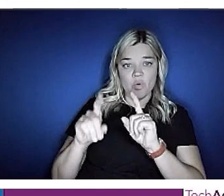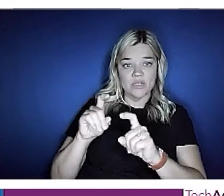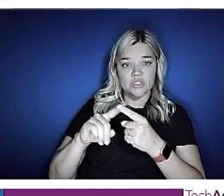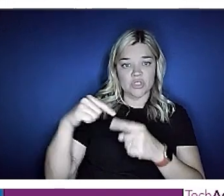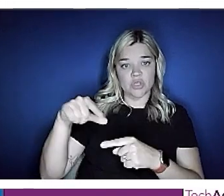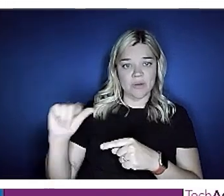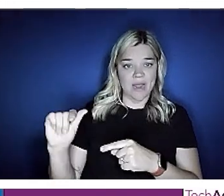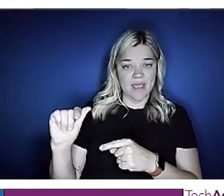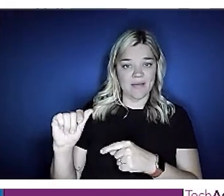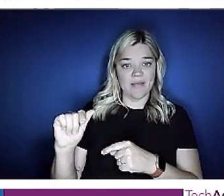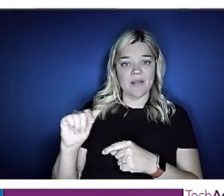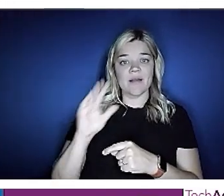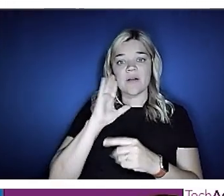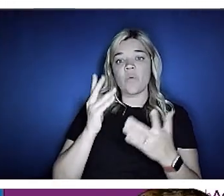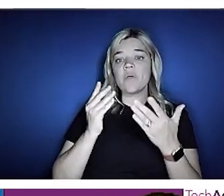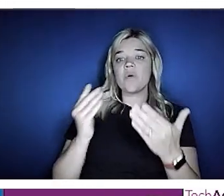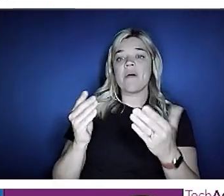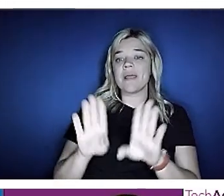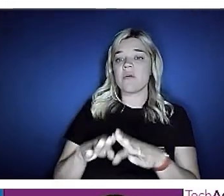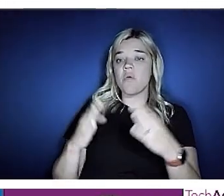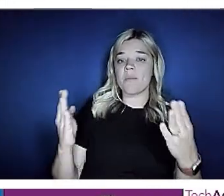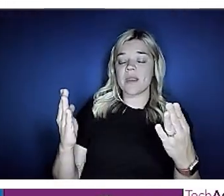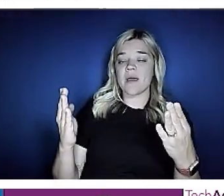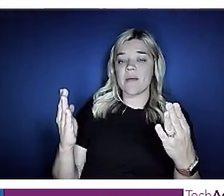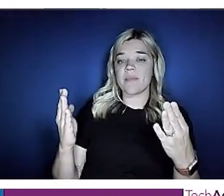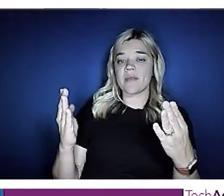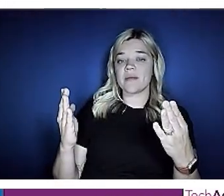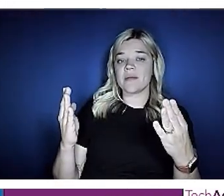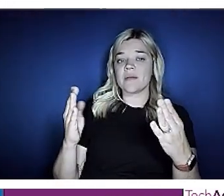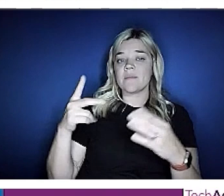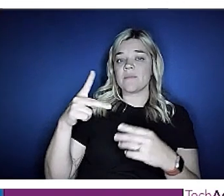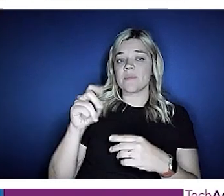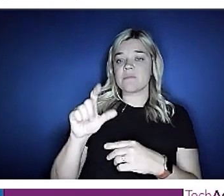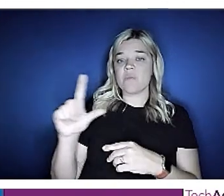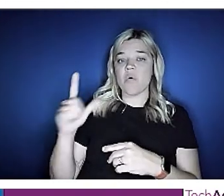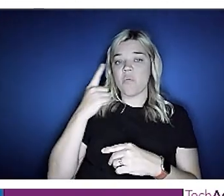We're going to go ahead and open up the poll for your session.